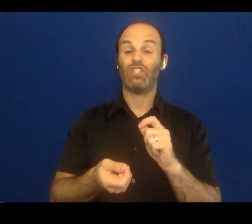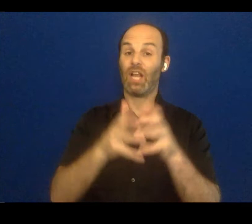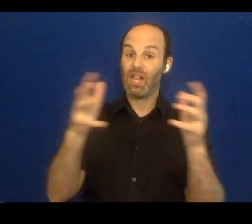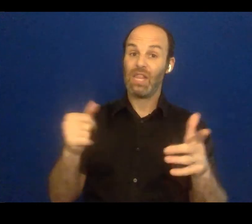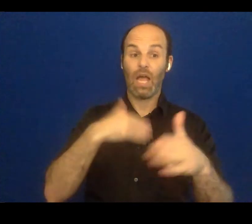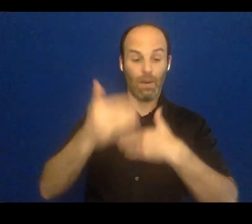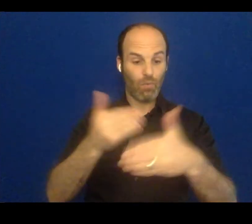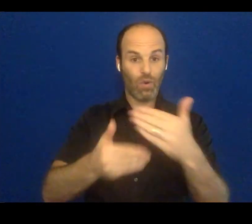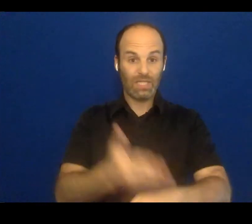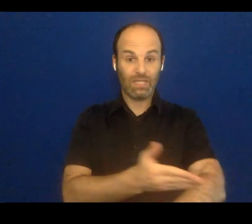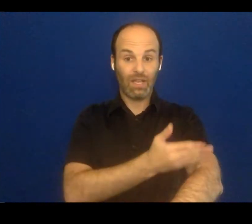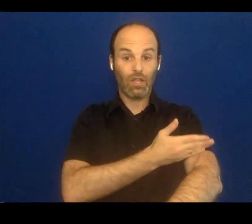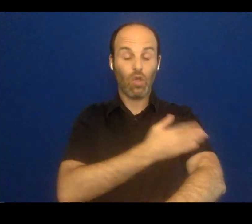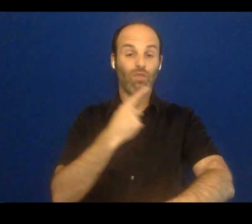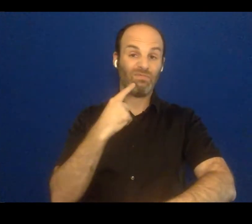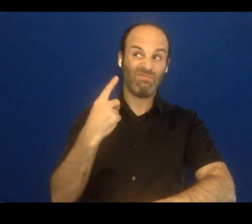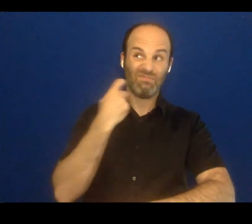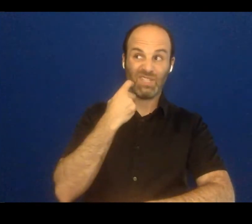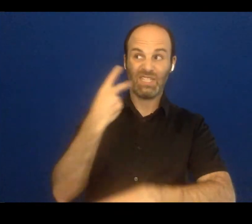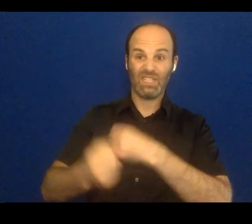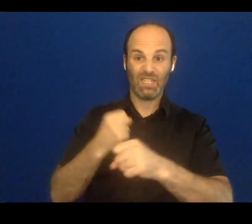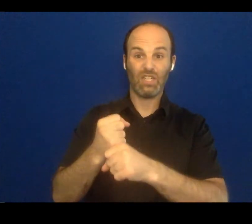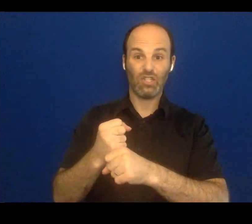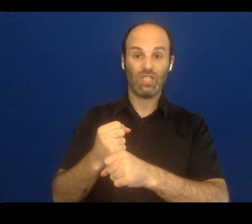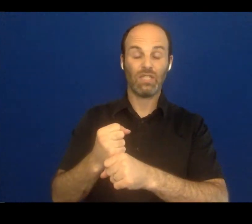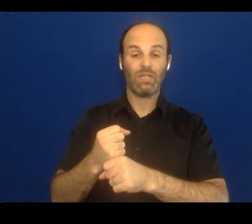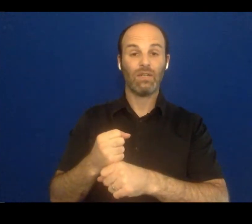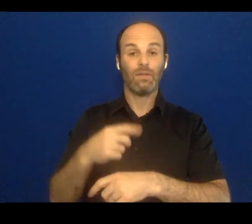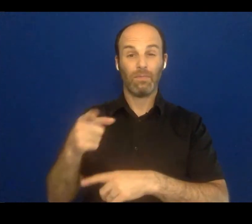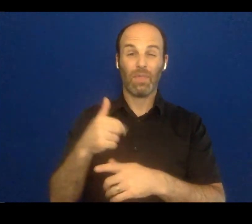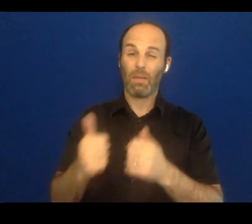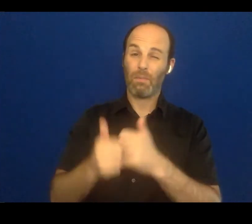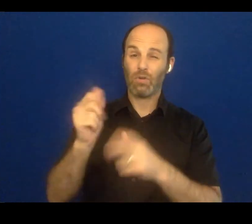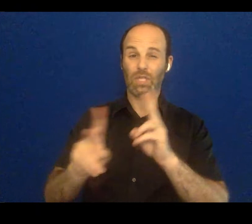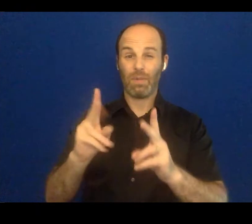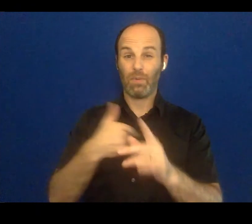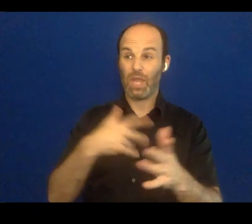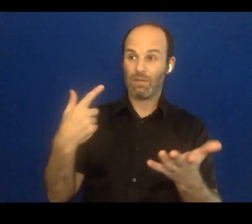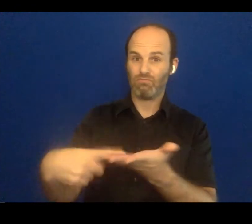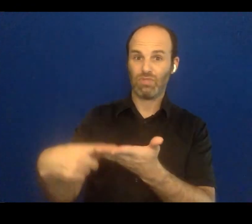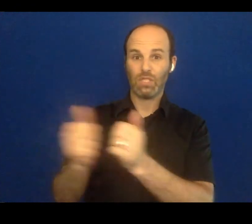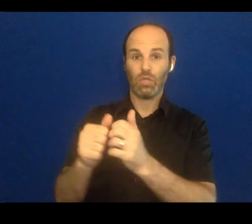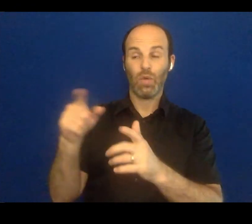PROGRESS OVER THE LAST SEVERAL YEARS AND I RECOGNIZE THE SORTS OF PEOPLE THAT I MOSTLY TALK TO WHO ARE WORKING ON BUILDING THE